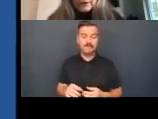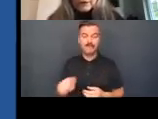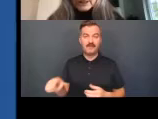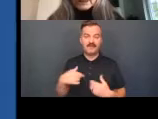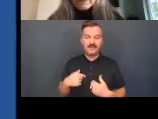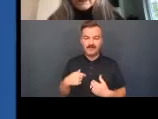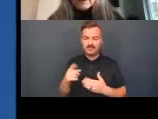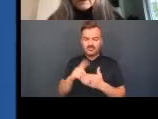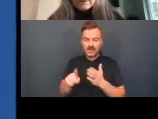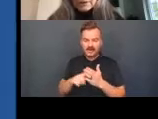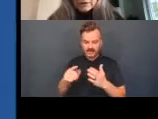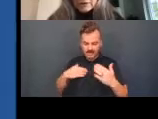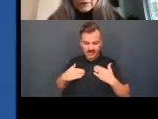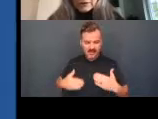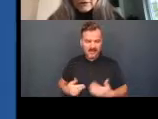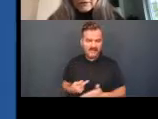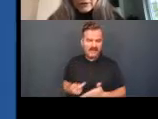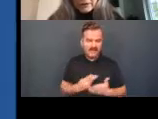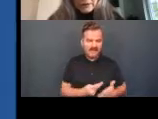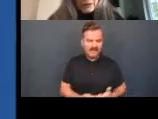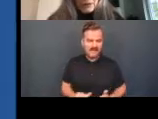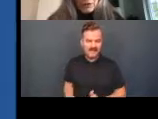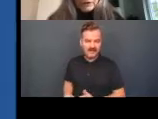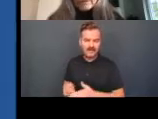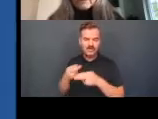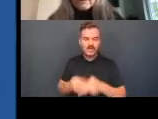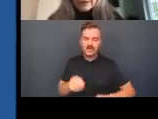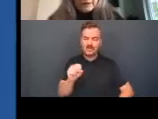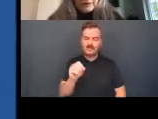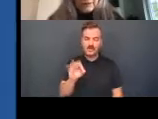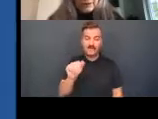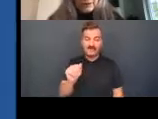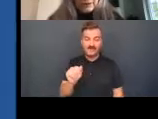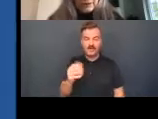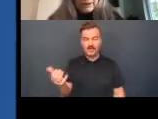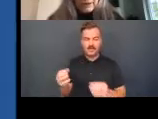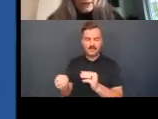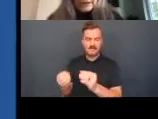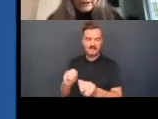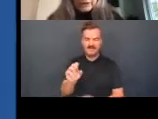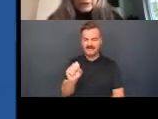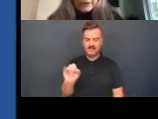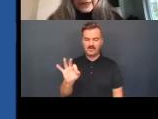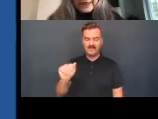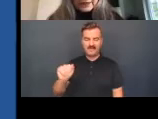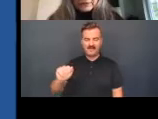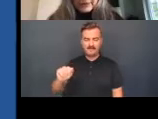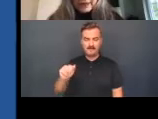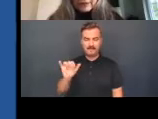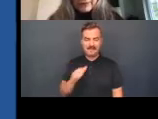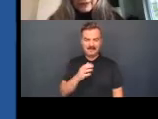assessment, also called sofa or the modified sofa, these scores take into account, medical